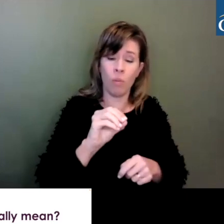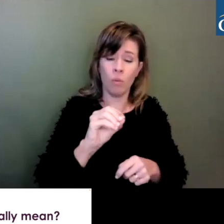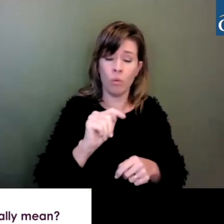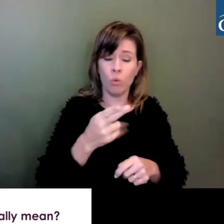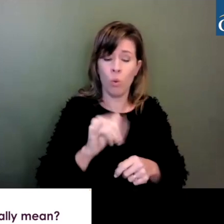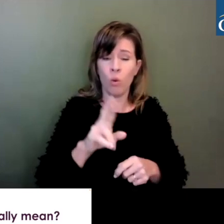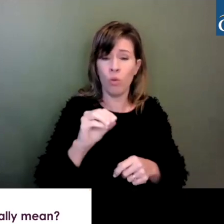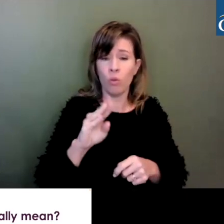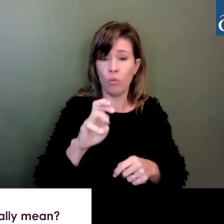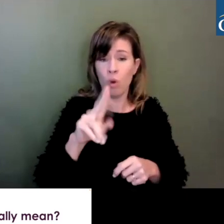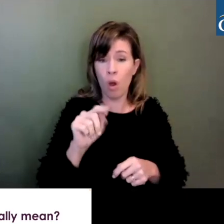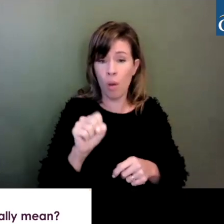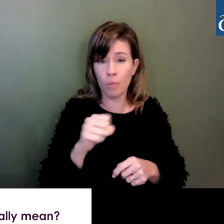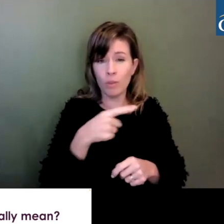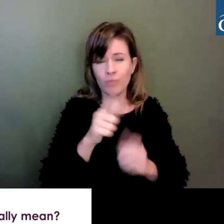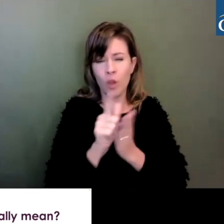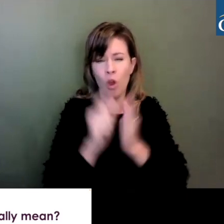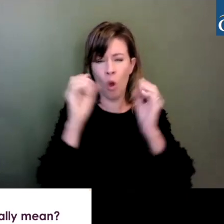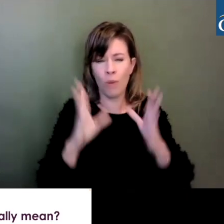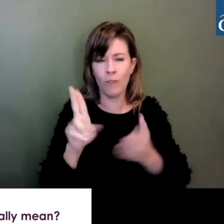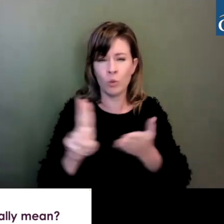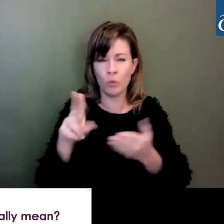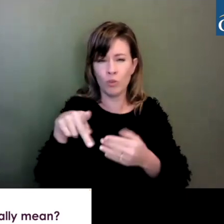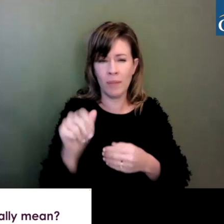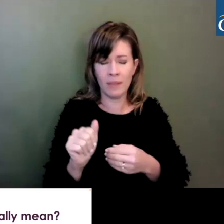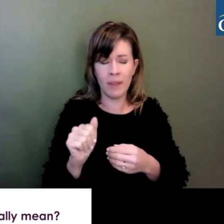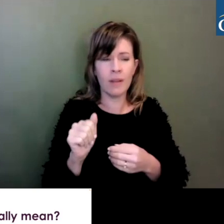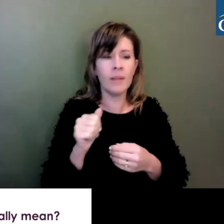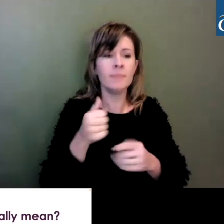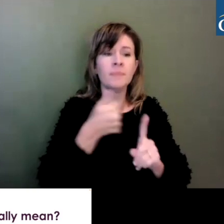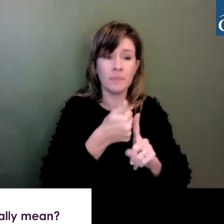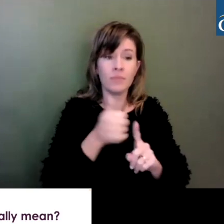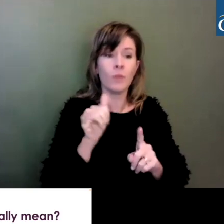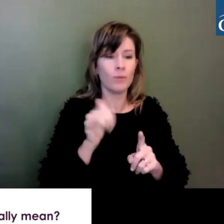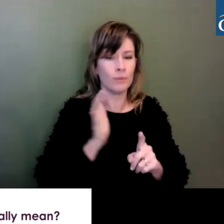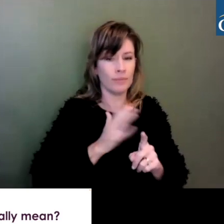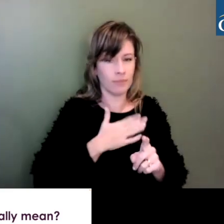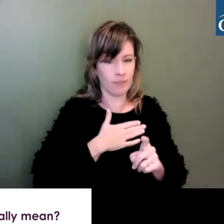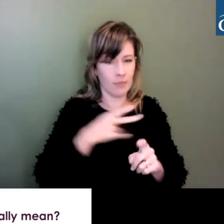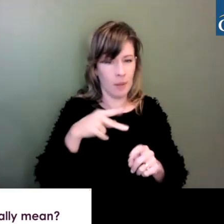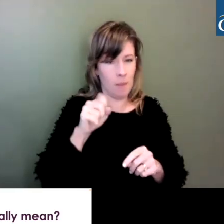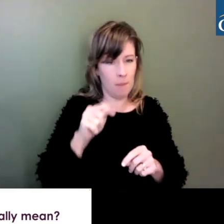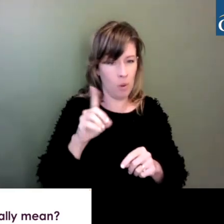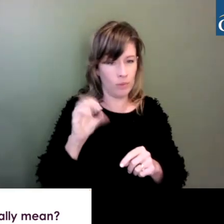the law professor at University of Pennsylvania, who is also my post-doc mentor . So part of the argument they